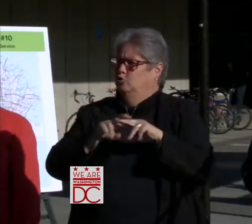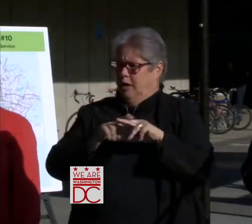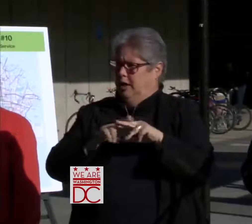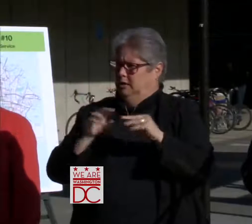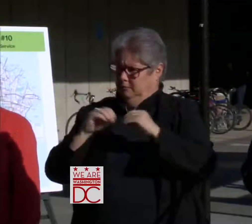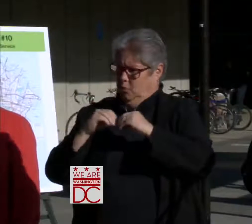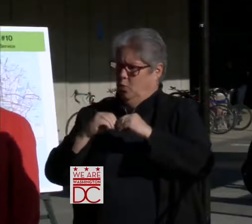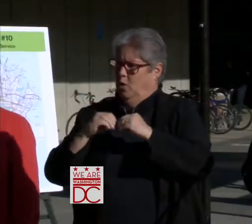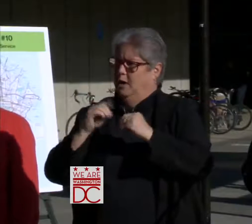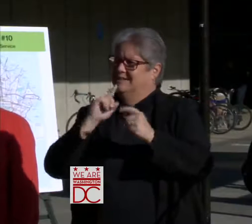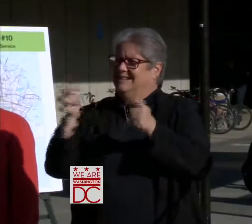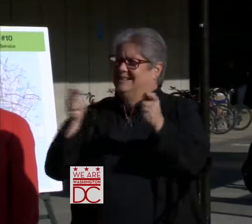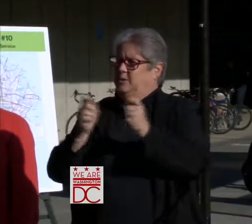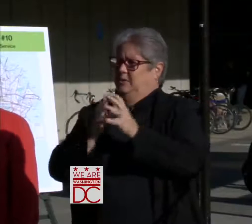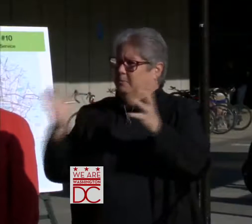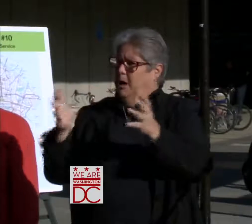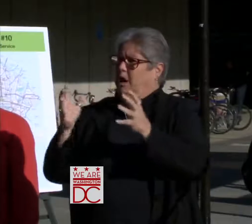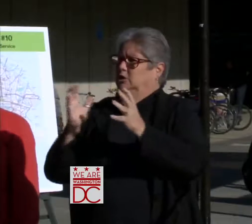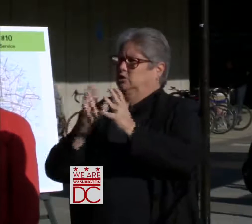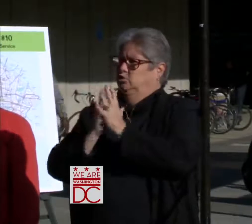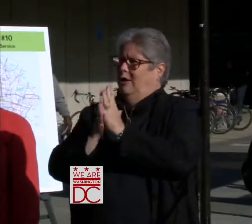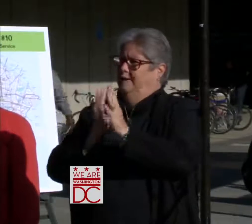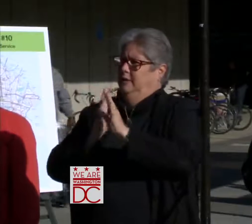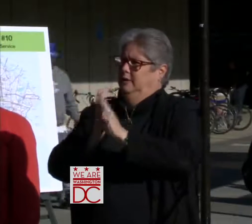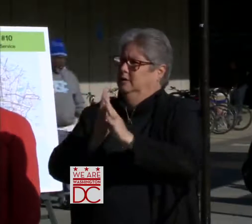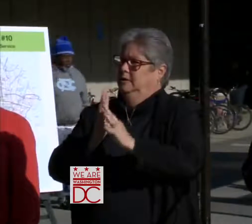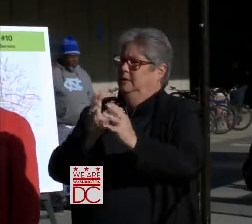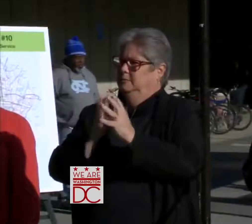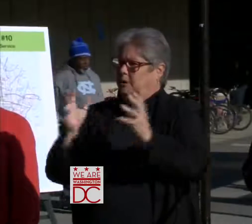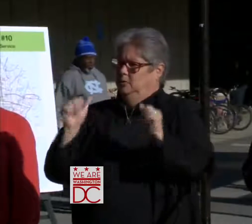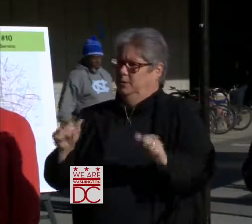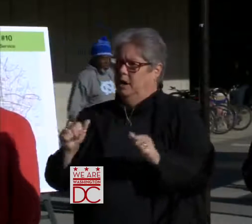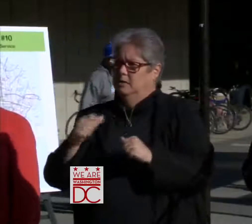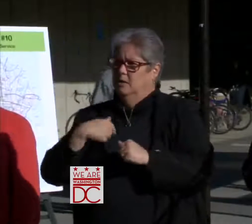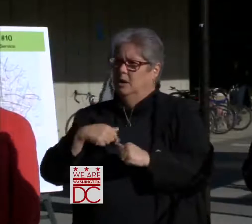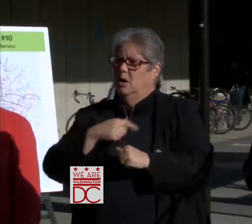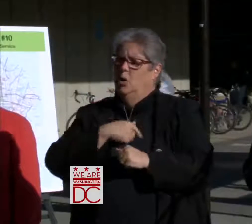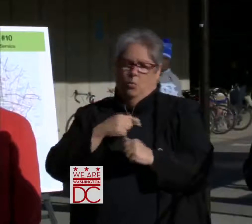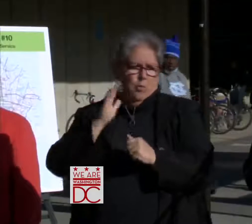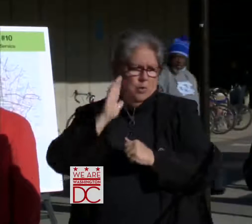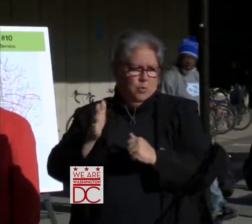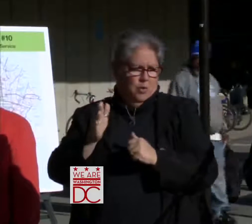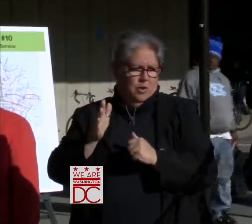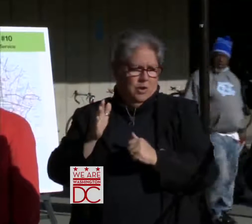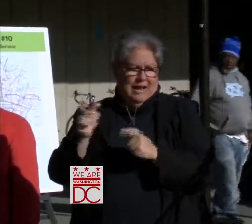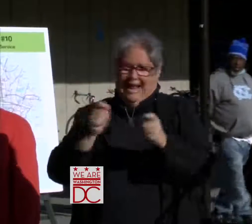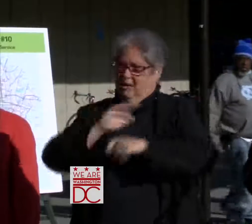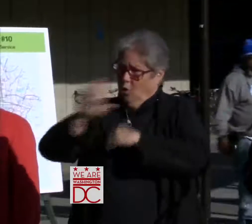LINES TO DEAL WITH AS MUCH TRAFFIC AS WE CAN BUT IT IS IMPORTANT TO NOTE THAT IT CANNOT HANDLE ALL OF THE TRAFFIC THAT